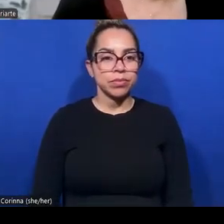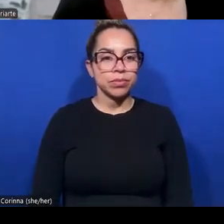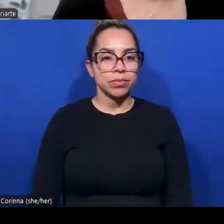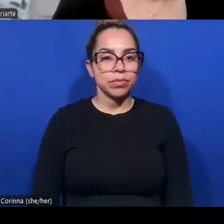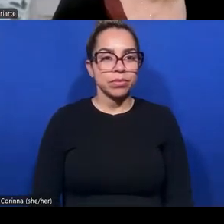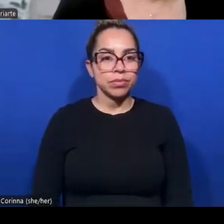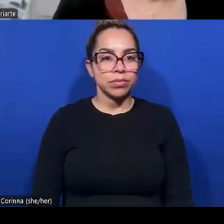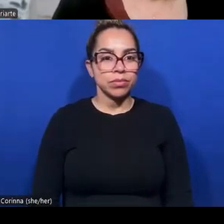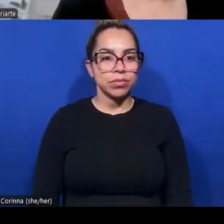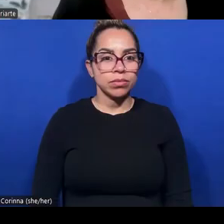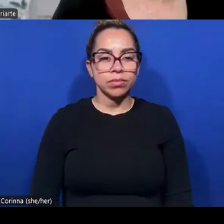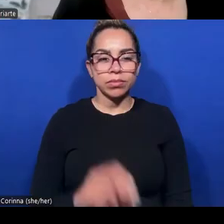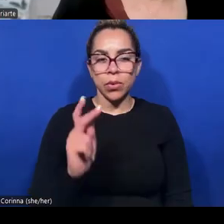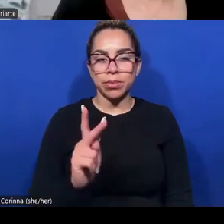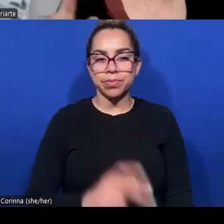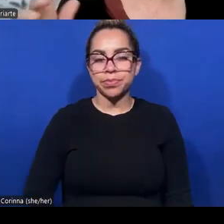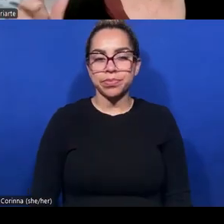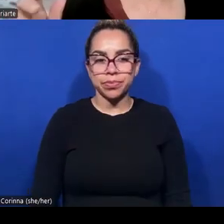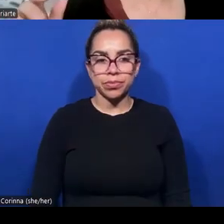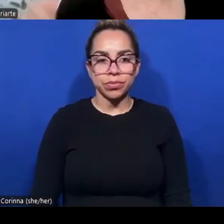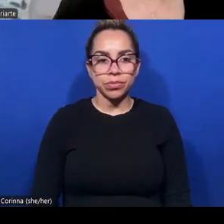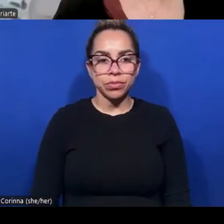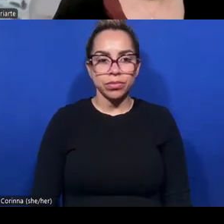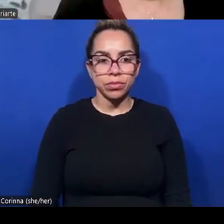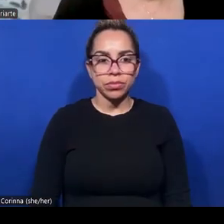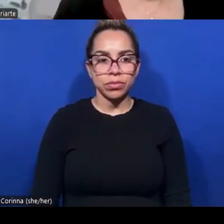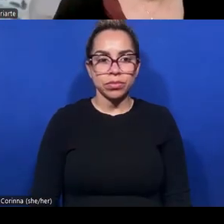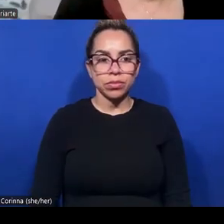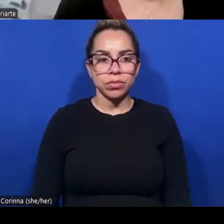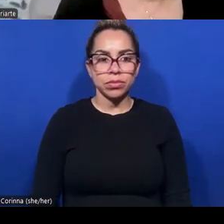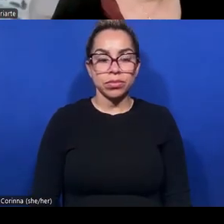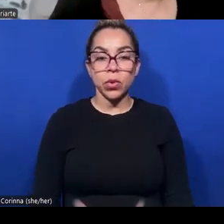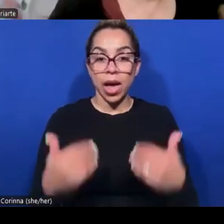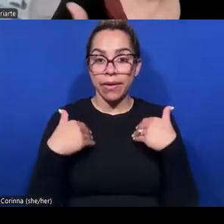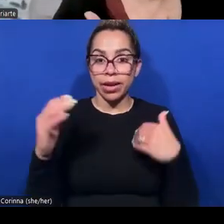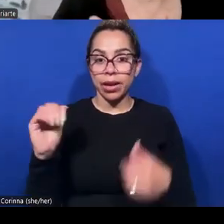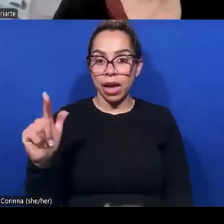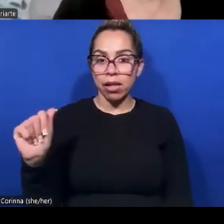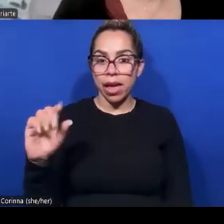Okay. So, having a CalAble account is not going to affect,